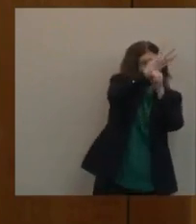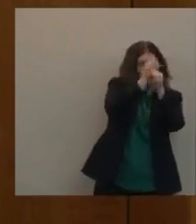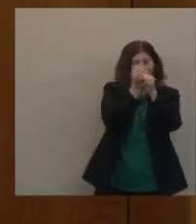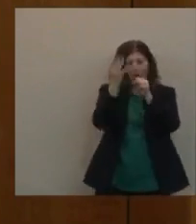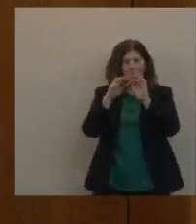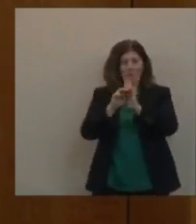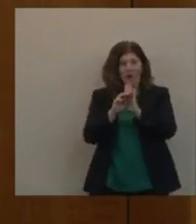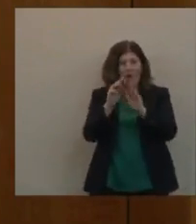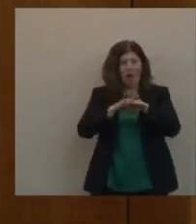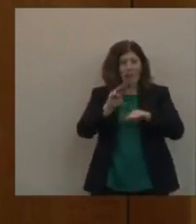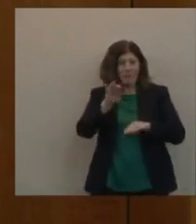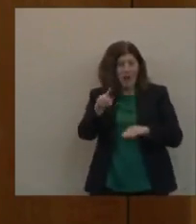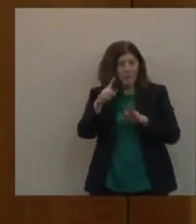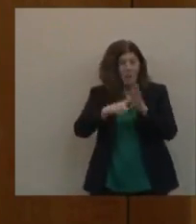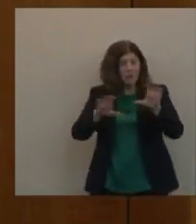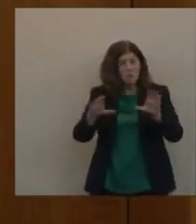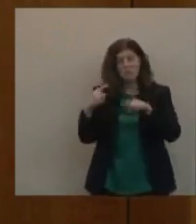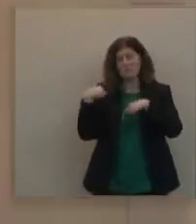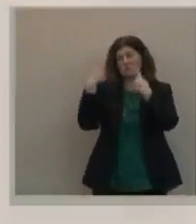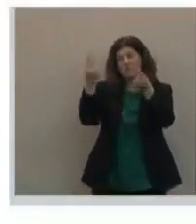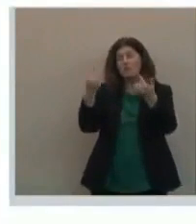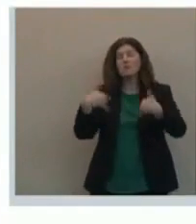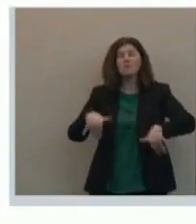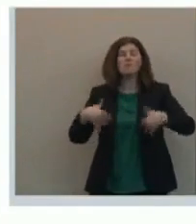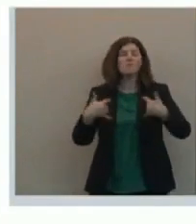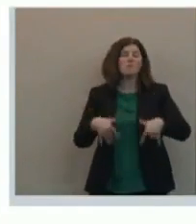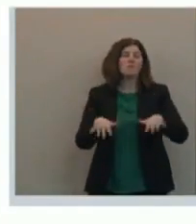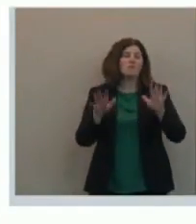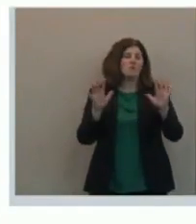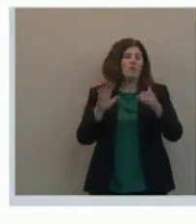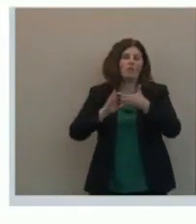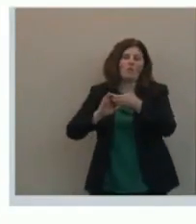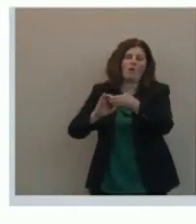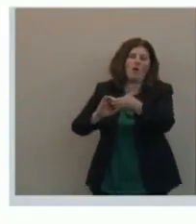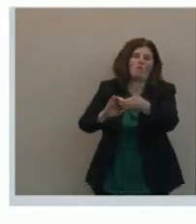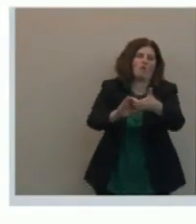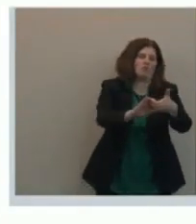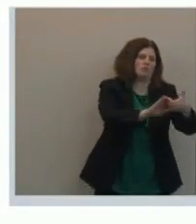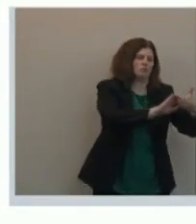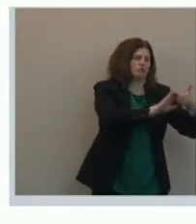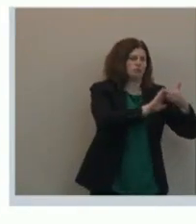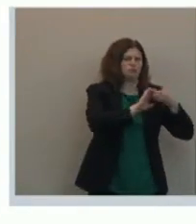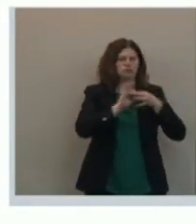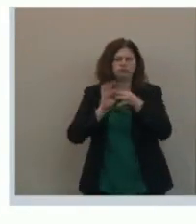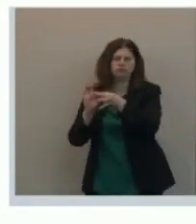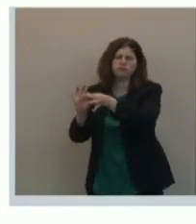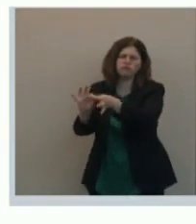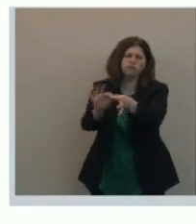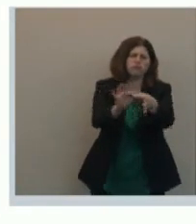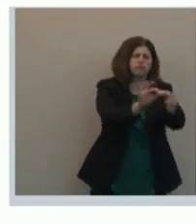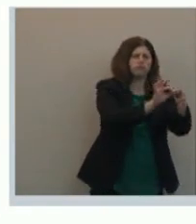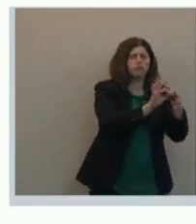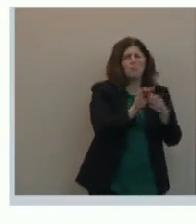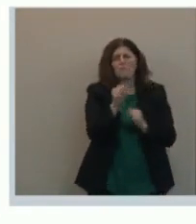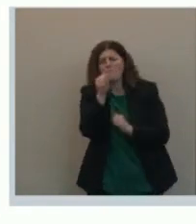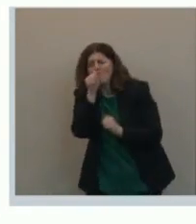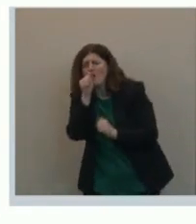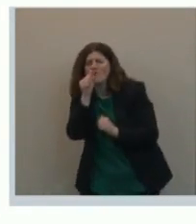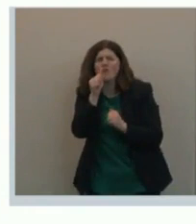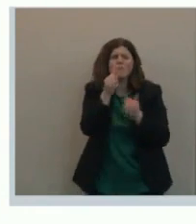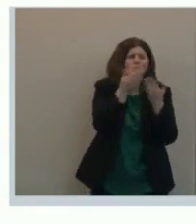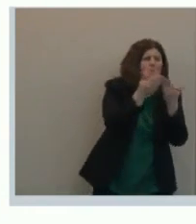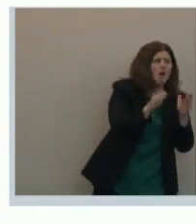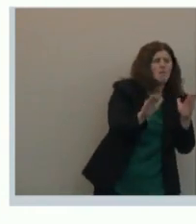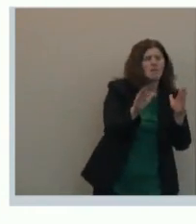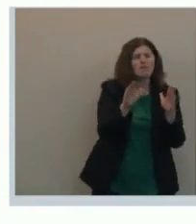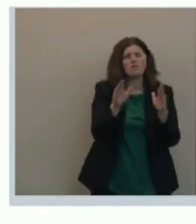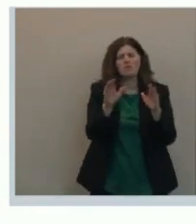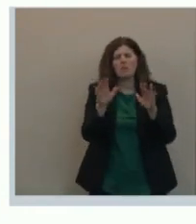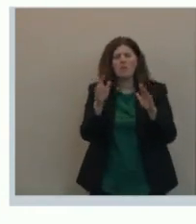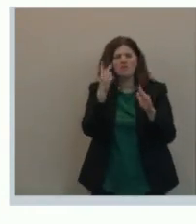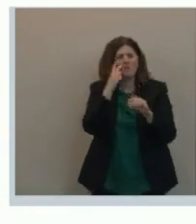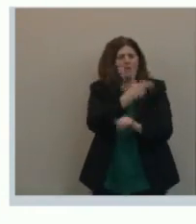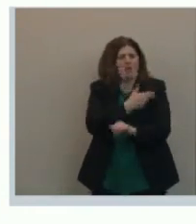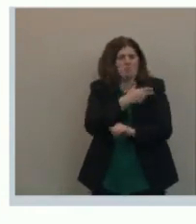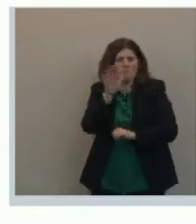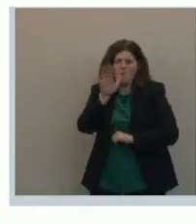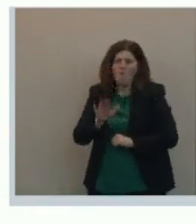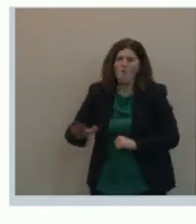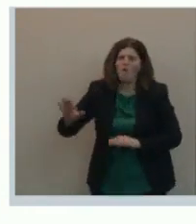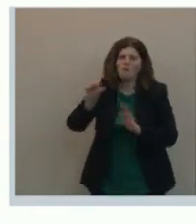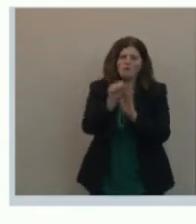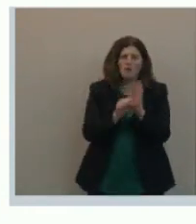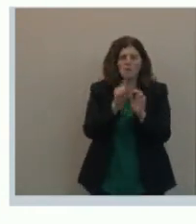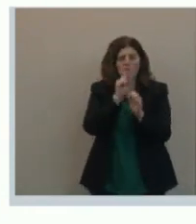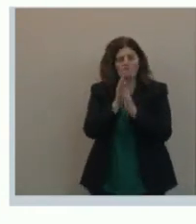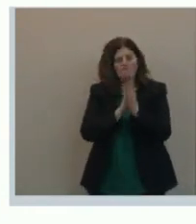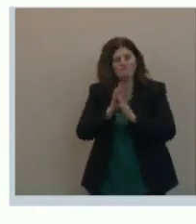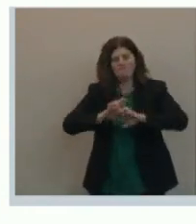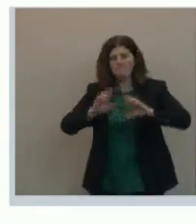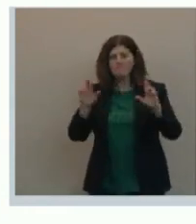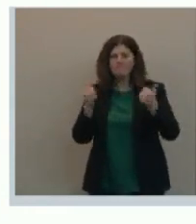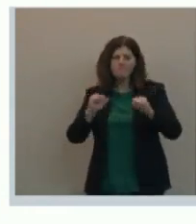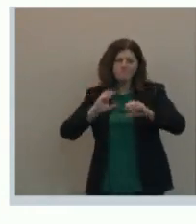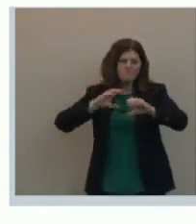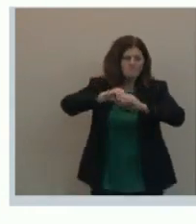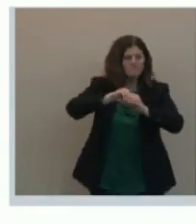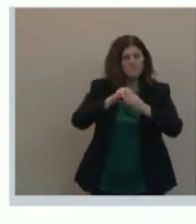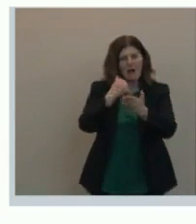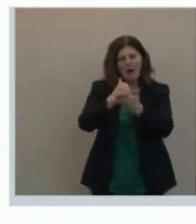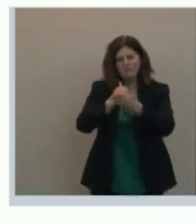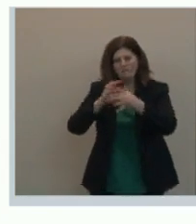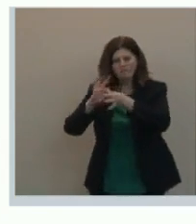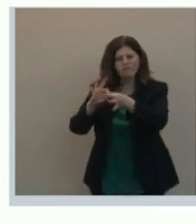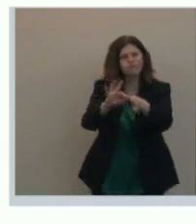I THINK THE WORK THAT HAS BEEN DONE IN THAT HUB AND SPOKE MODEL I SHOWED YOU, AND EVERYTHING ELSE THAT WE ARE DOING, JUST AN AMAZING LEVEL OF COOPERATION BETWEEN THE PUBLIC SECTOR AND